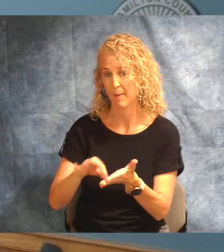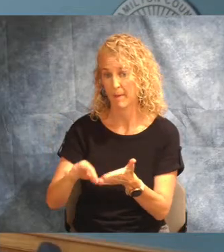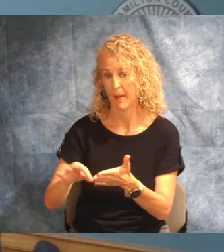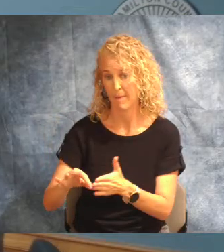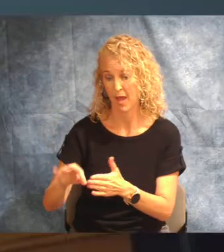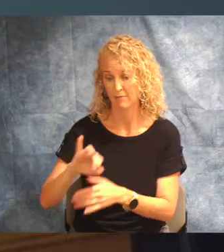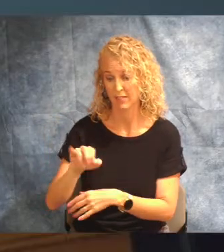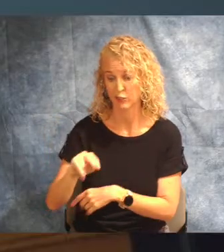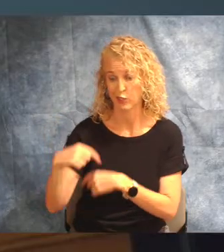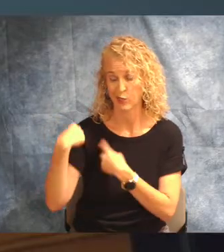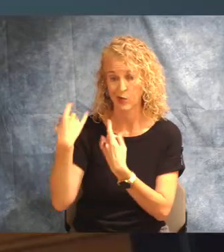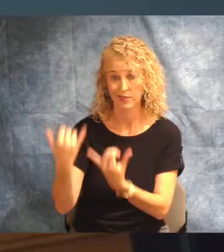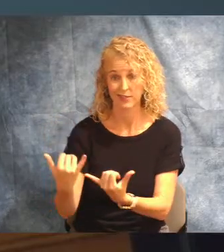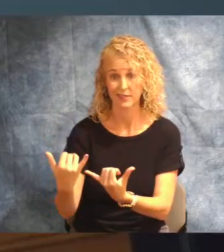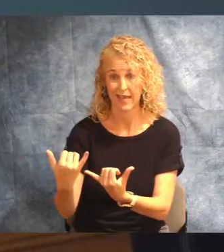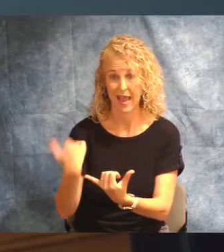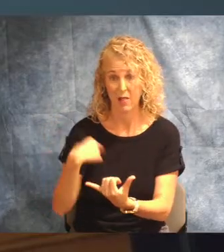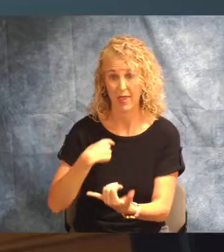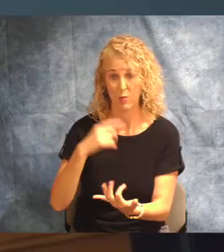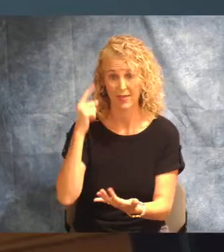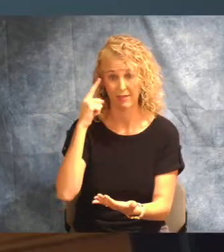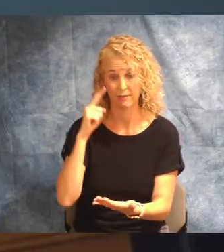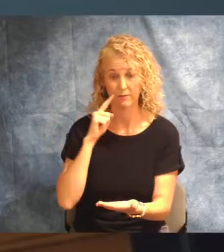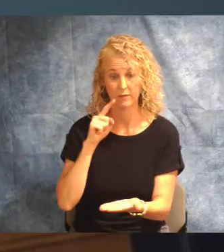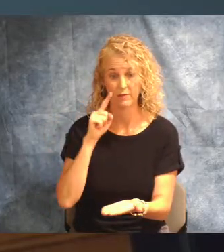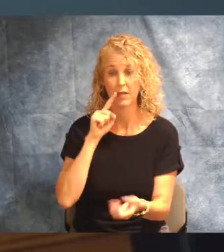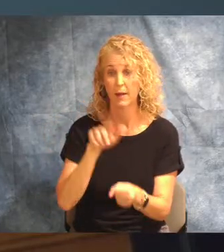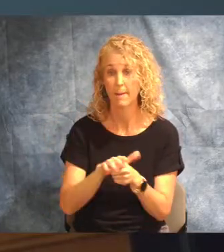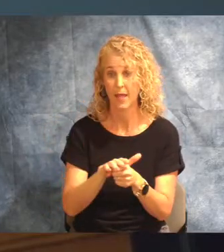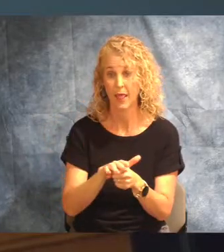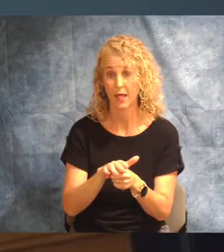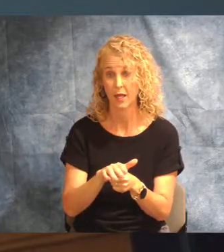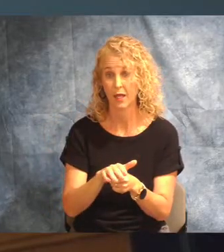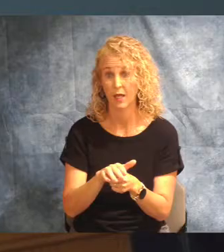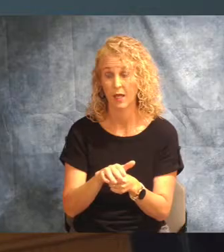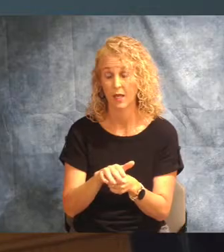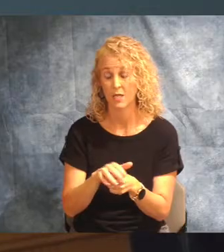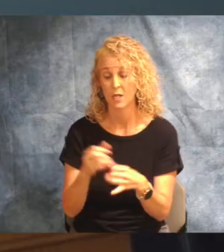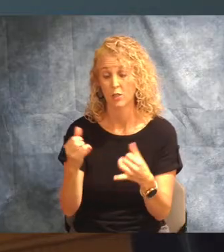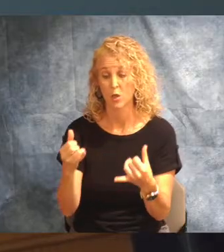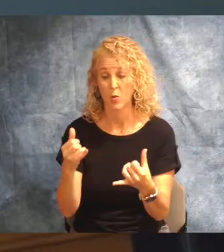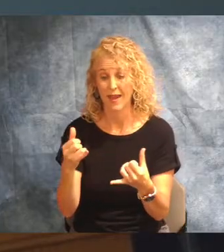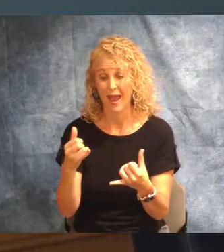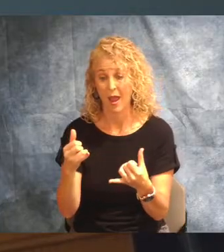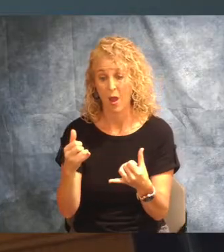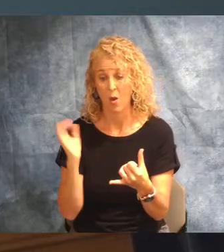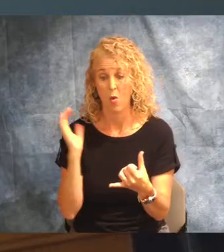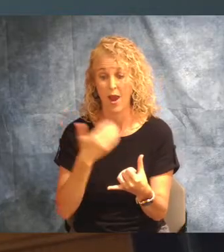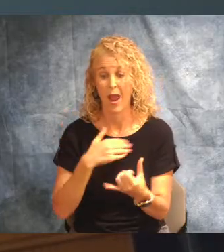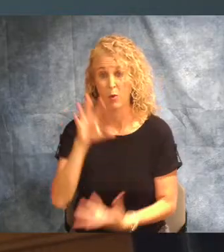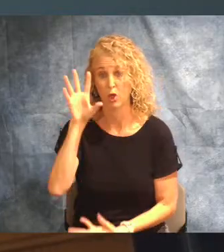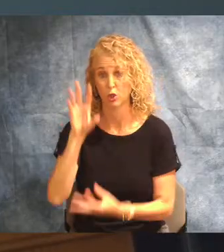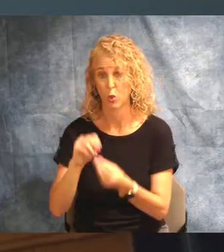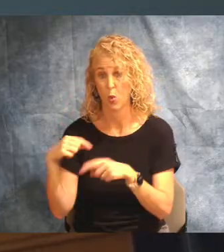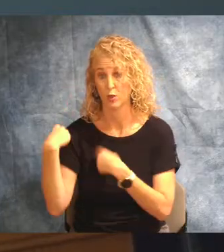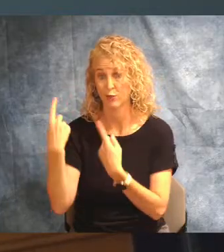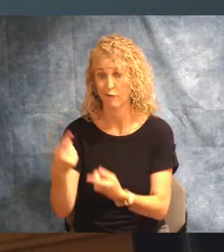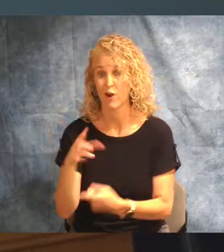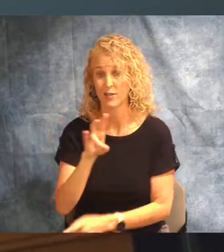of dollars that we have been allocating for JFS services. That would take our total up to about 75